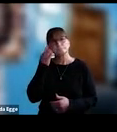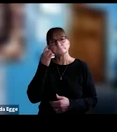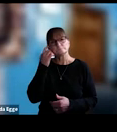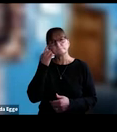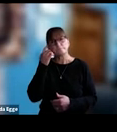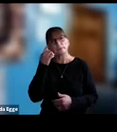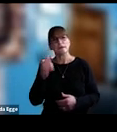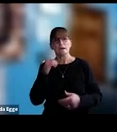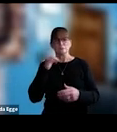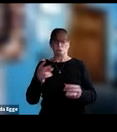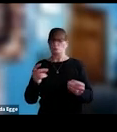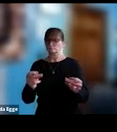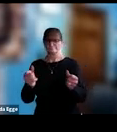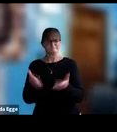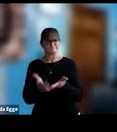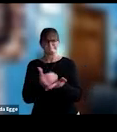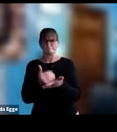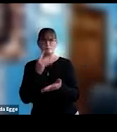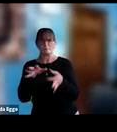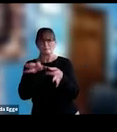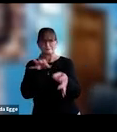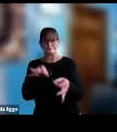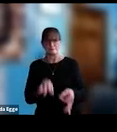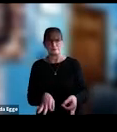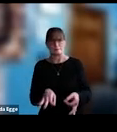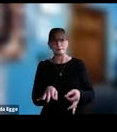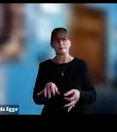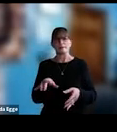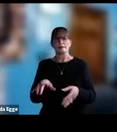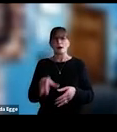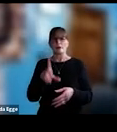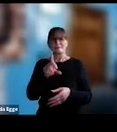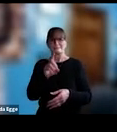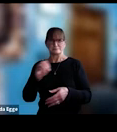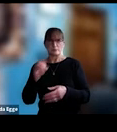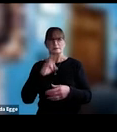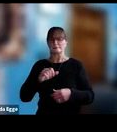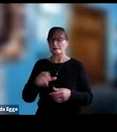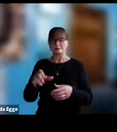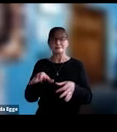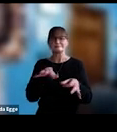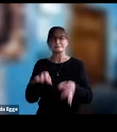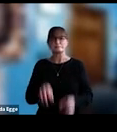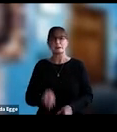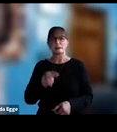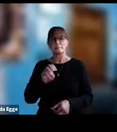So a quick review of the definition of disability or the, I'm sorry, the definition of materiality.